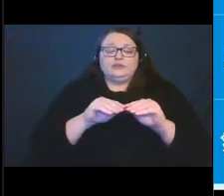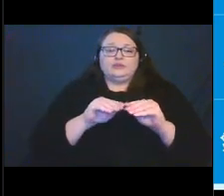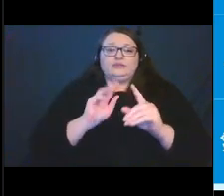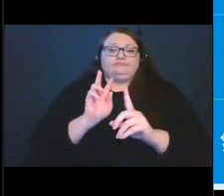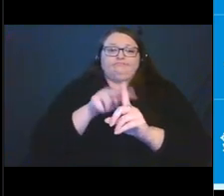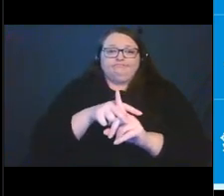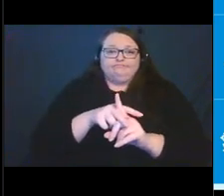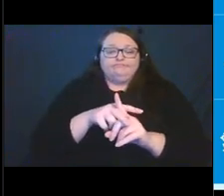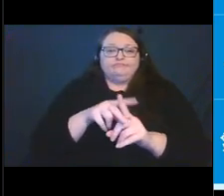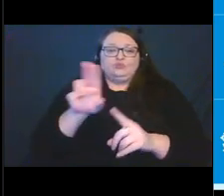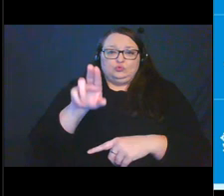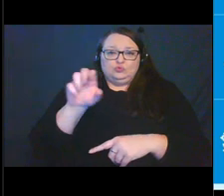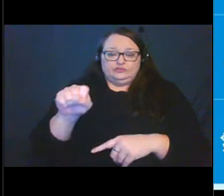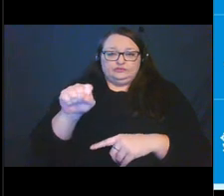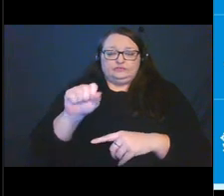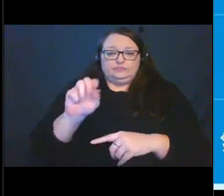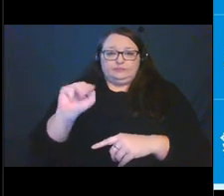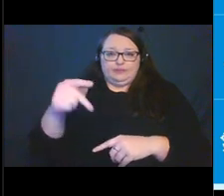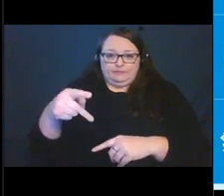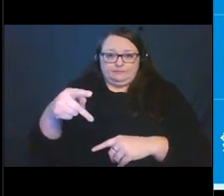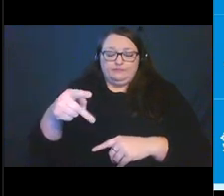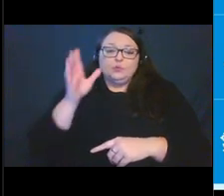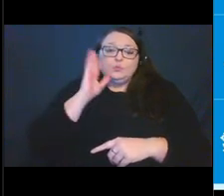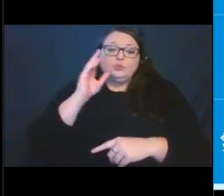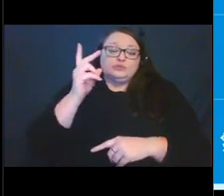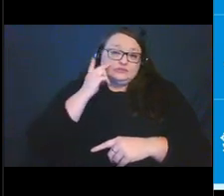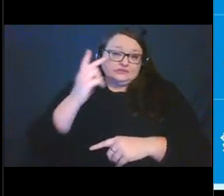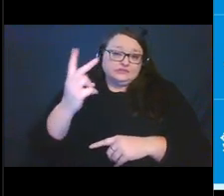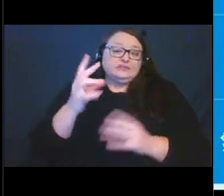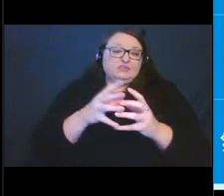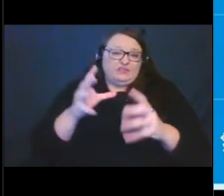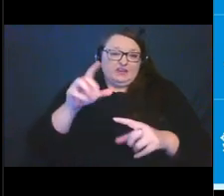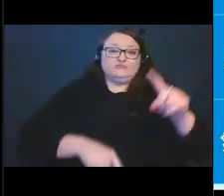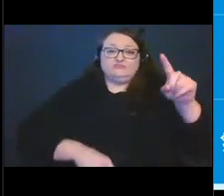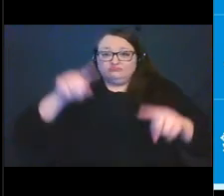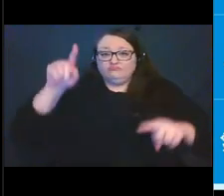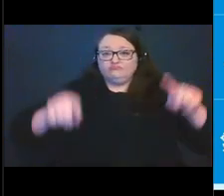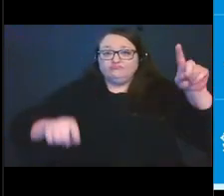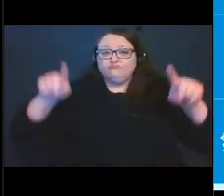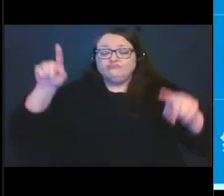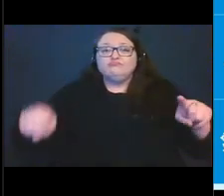contiguous United States. You'll see there's quite a lot of variability in hotter locations at